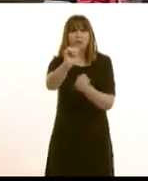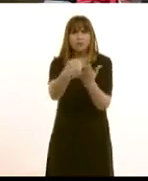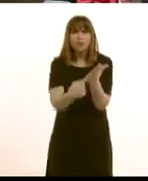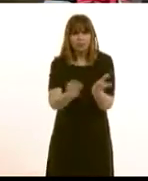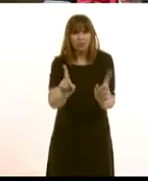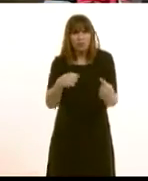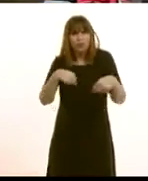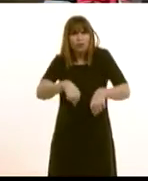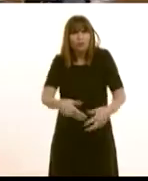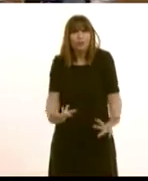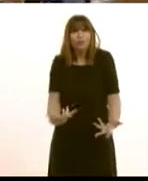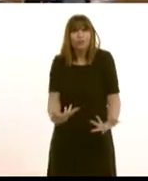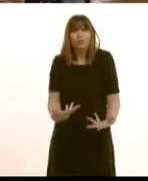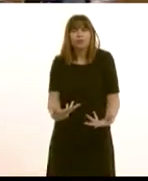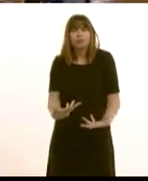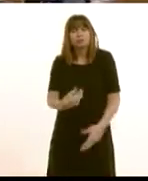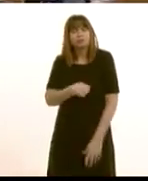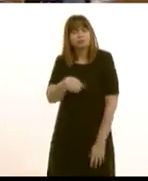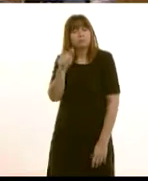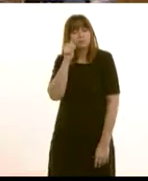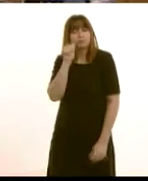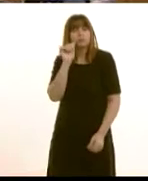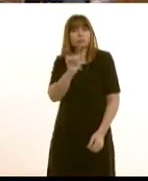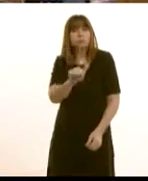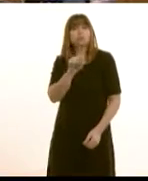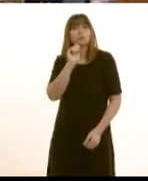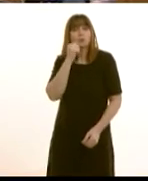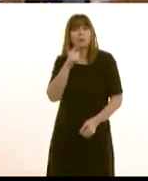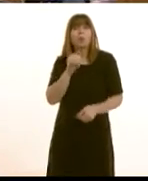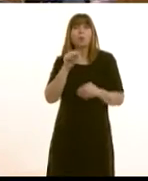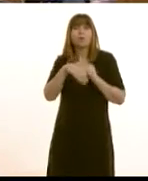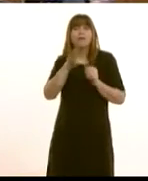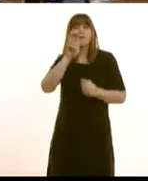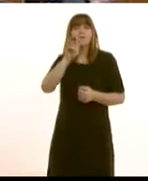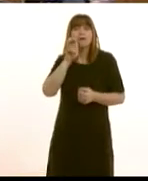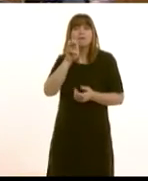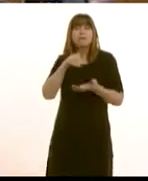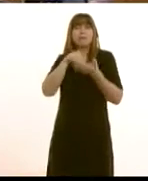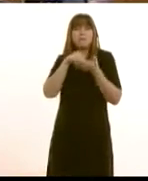it is without dispute that you will spend over £90 million on funding universities